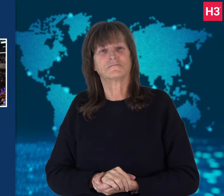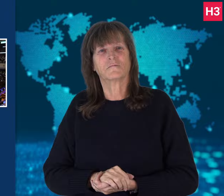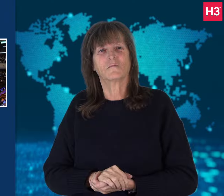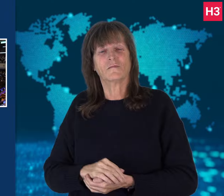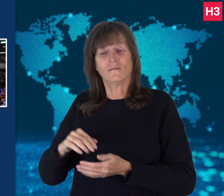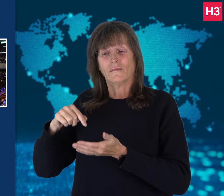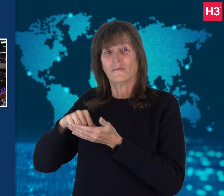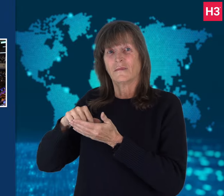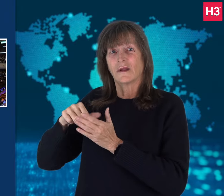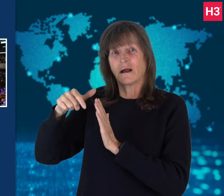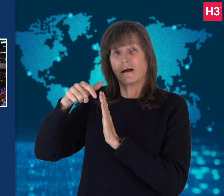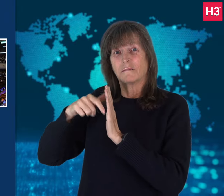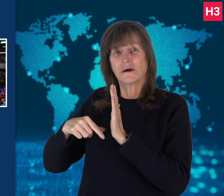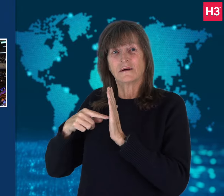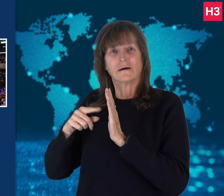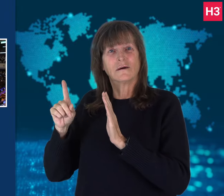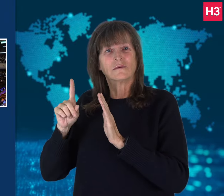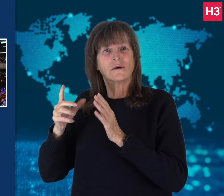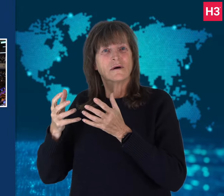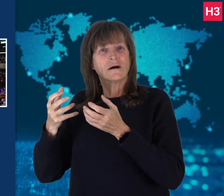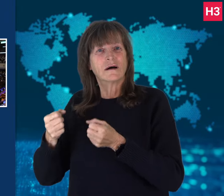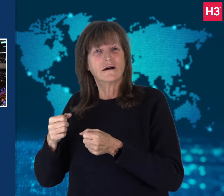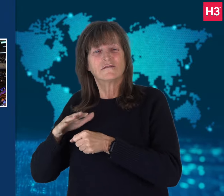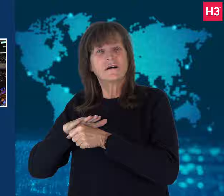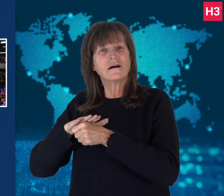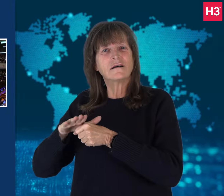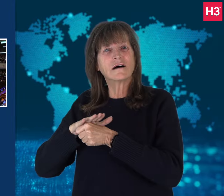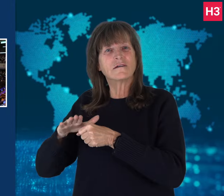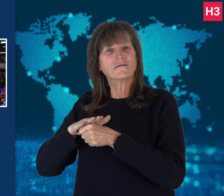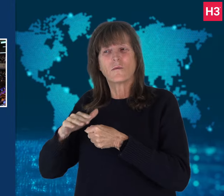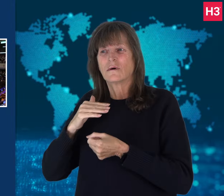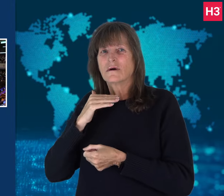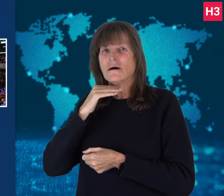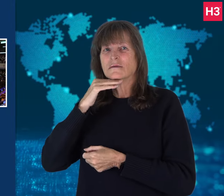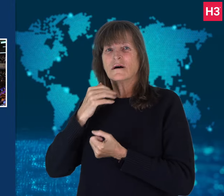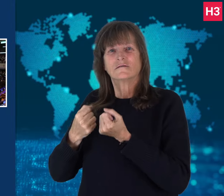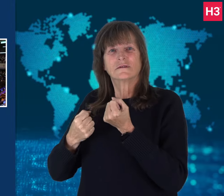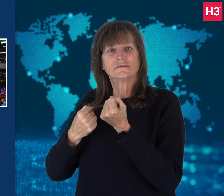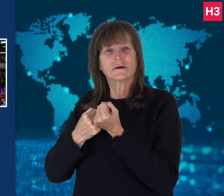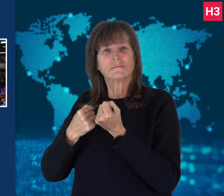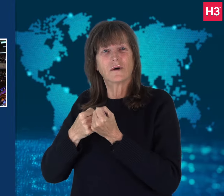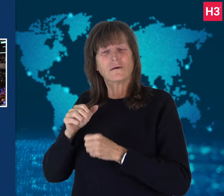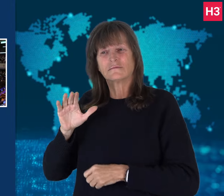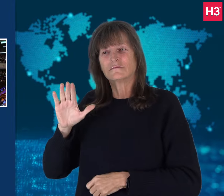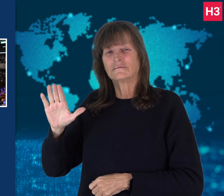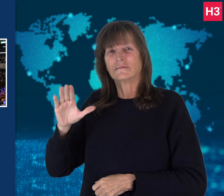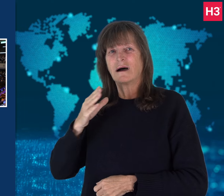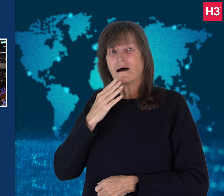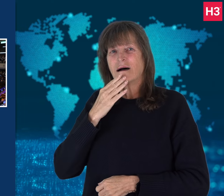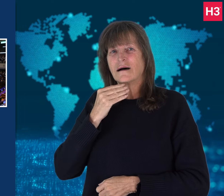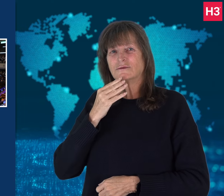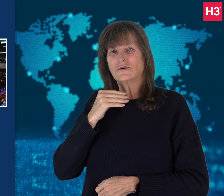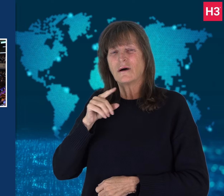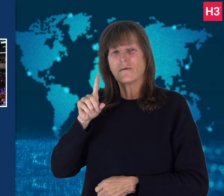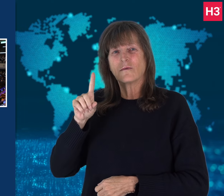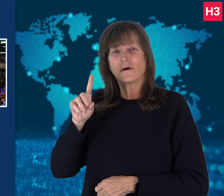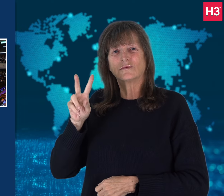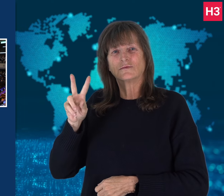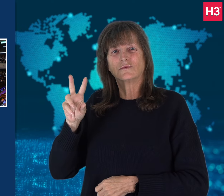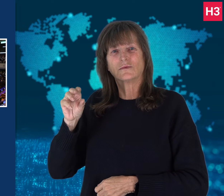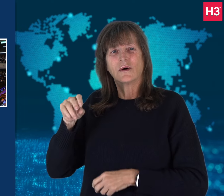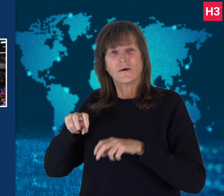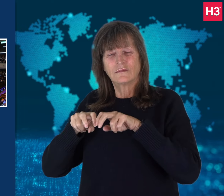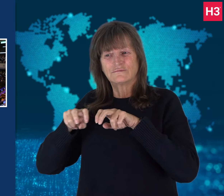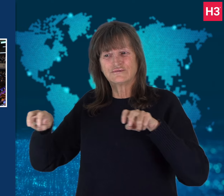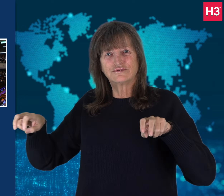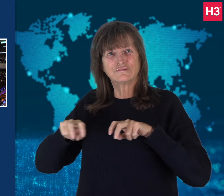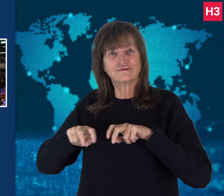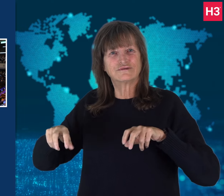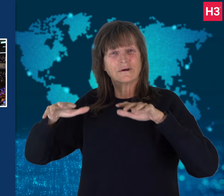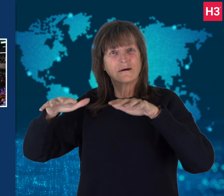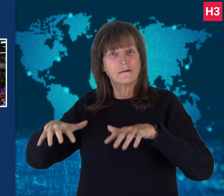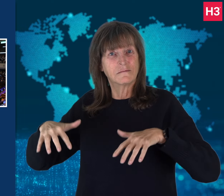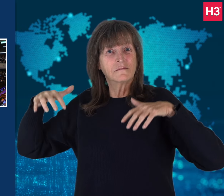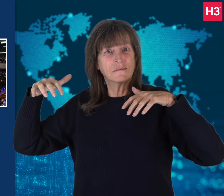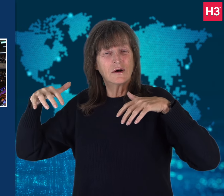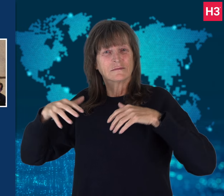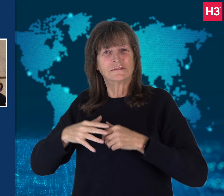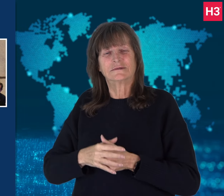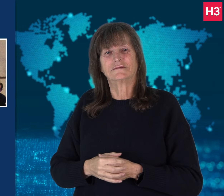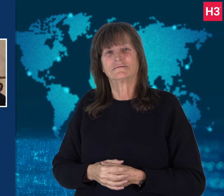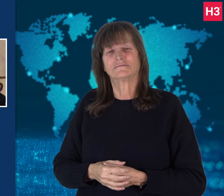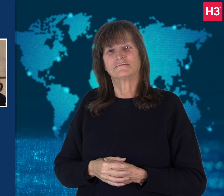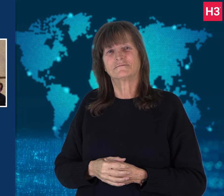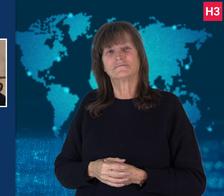The bill does not have enough support in Israel’s 120-seat parliament.